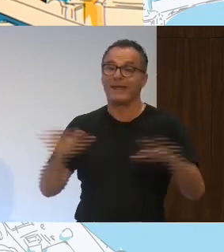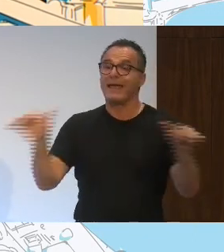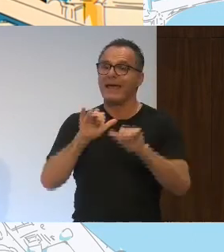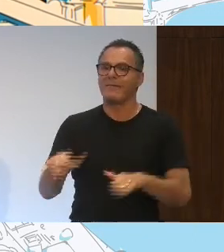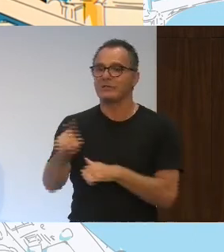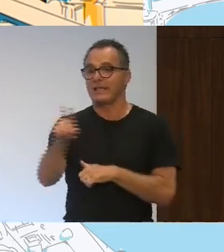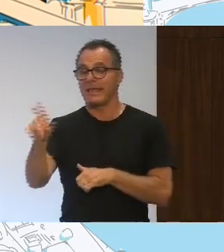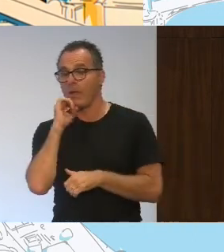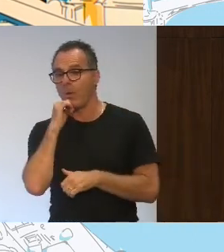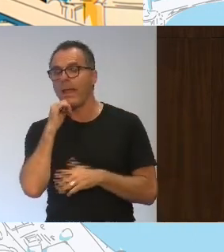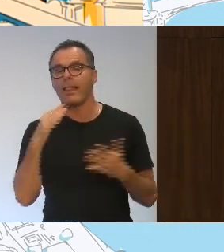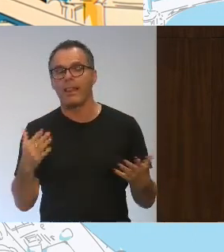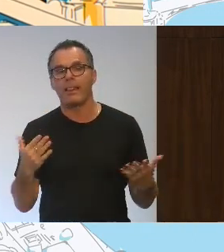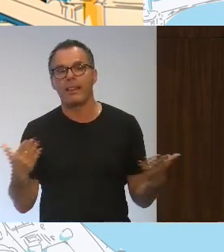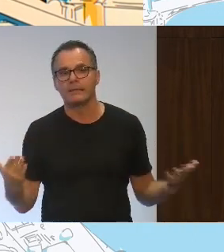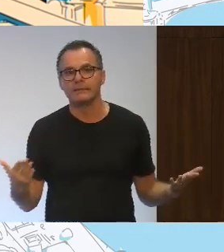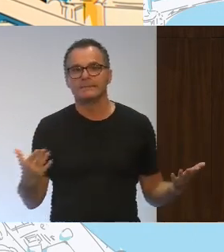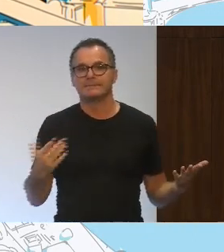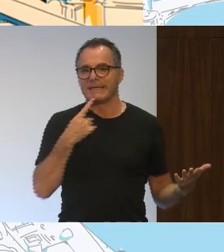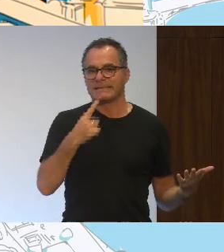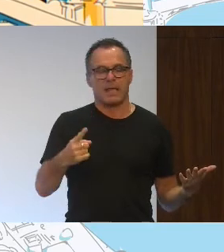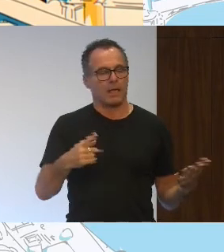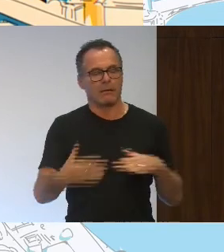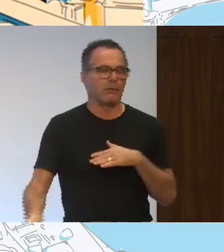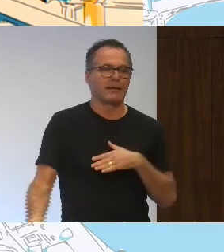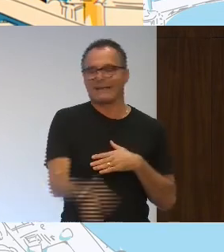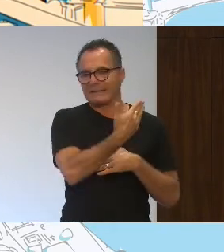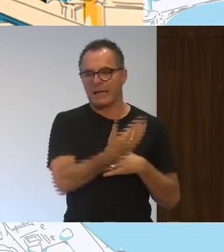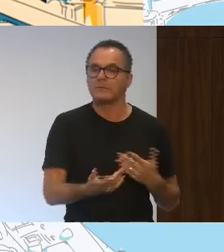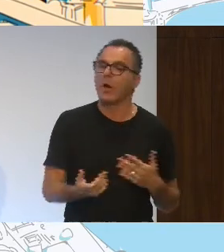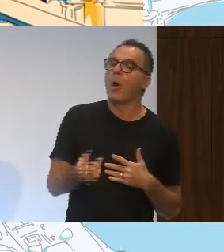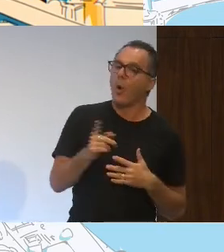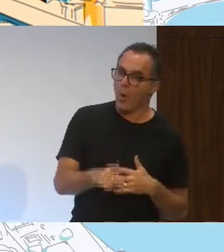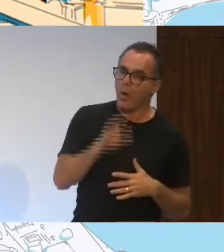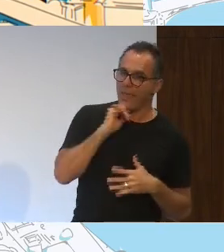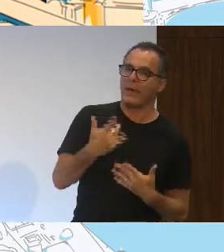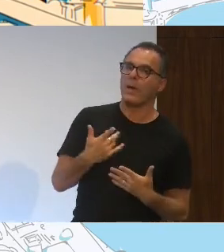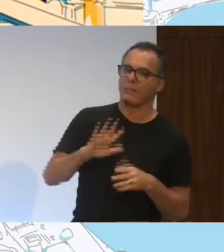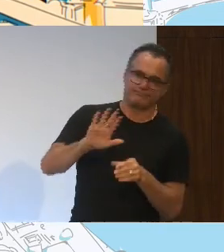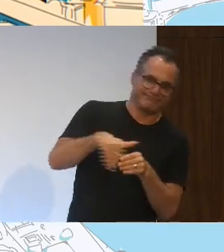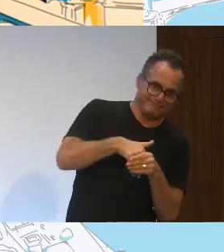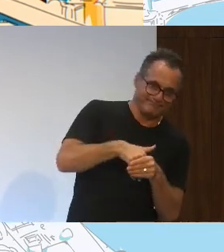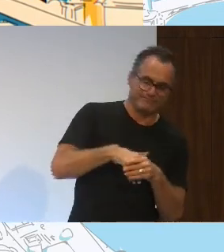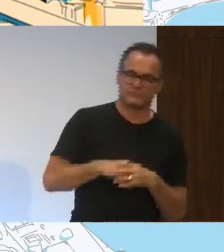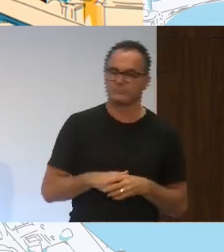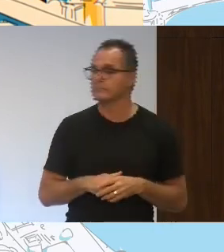you know, get the security to remove the you will they'll they'll acquiesce. Well, I mean, in 2010, Botox came in.